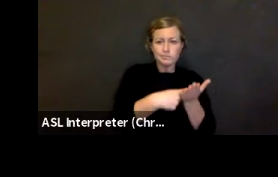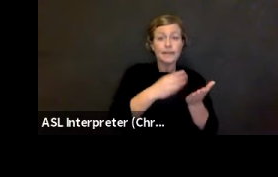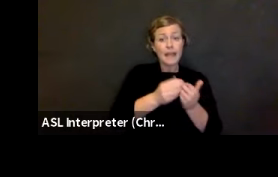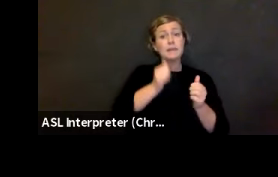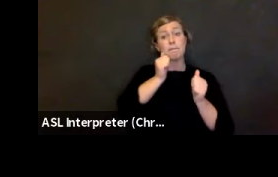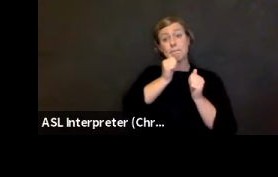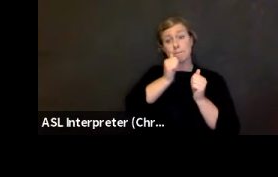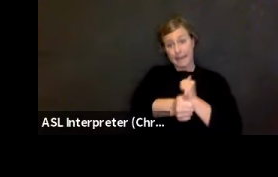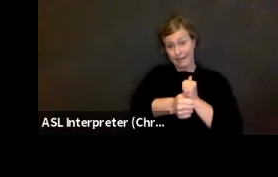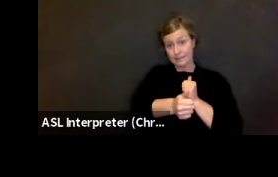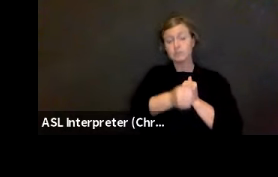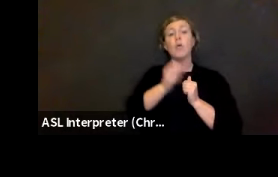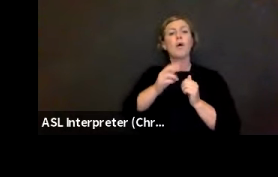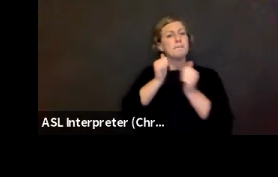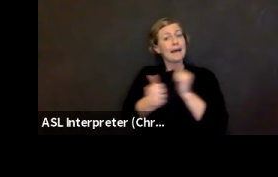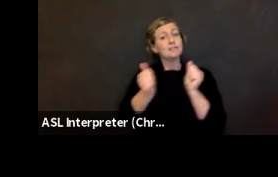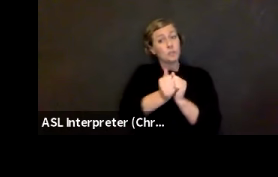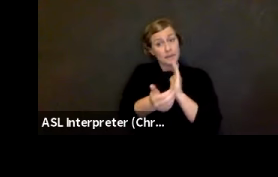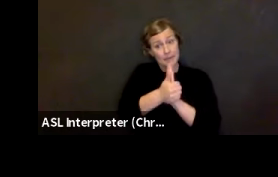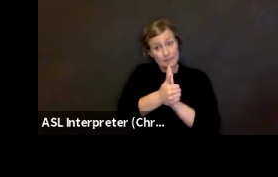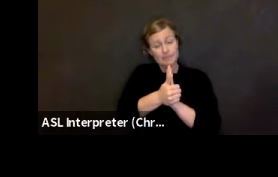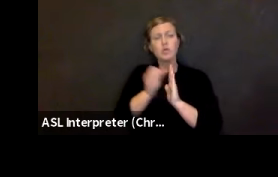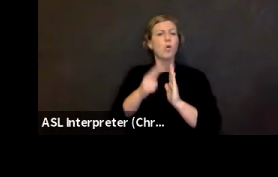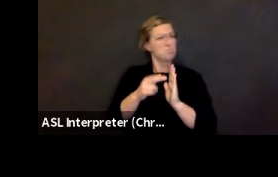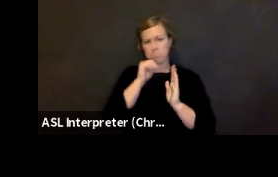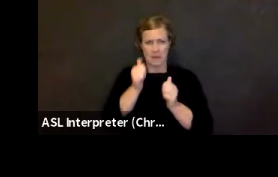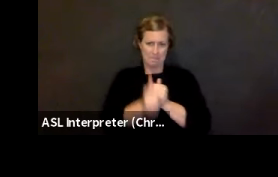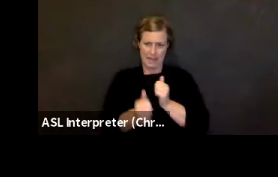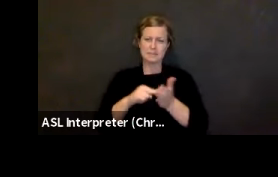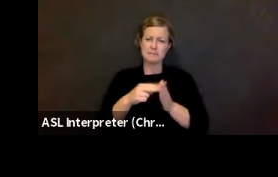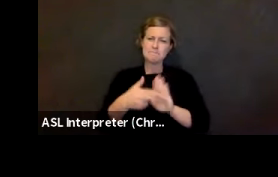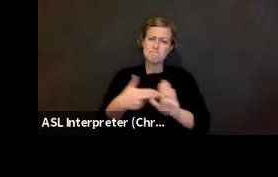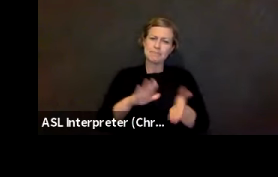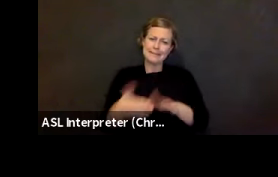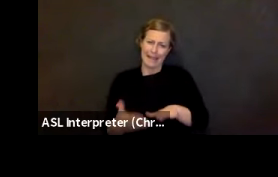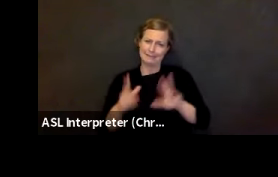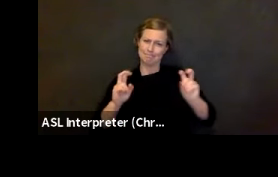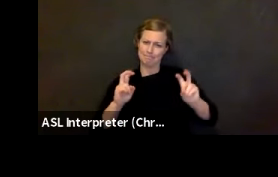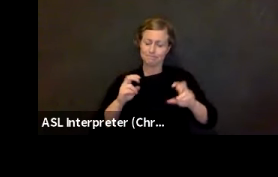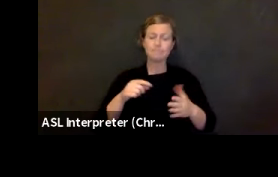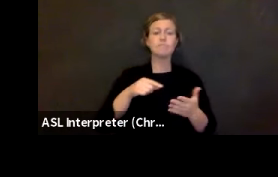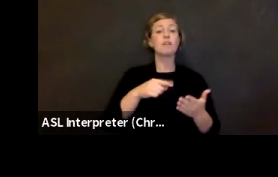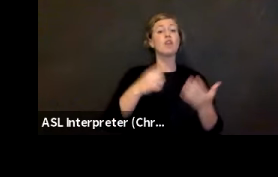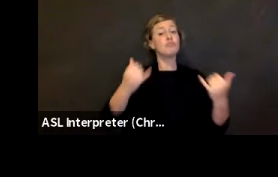committee holds public hearings on the bill, they workshop it and they may pass it out of committee, pass it with